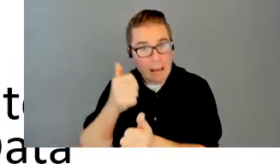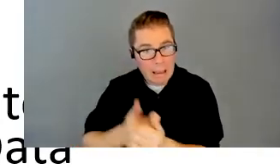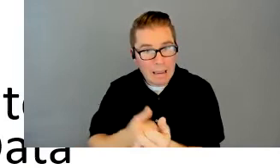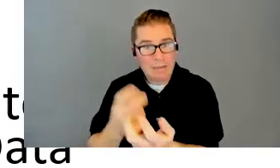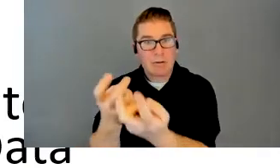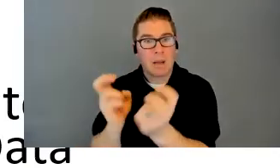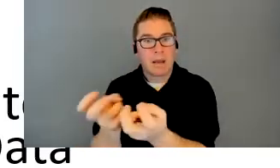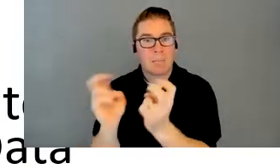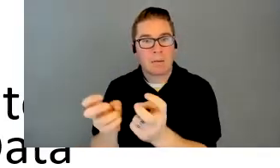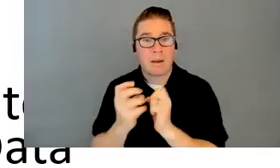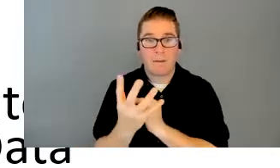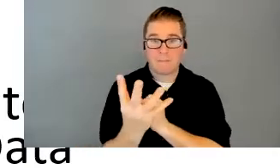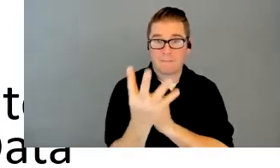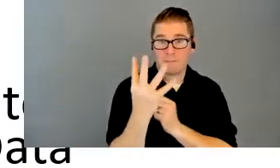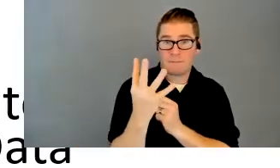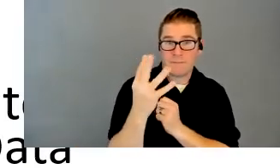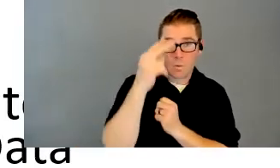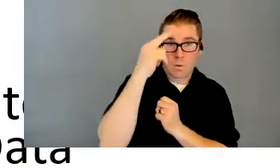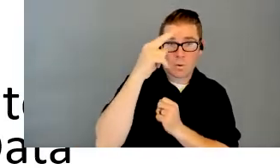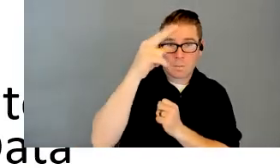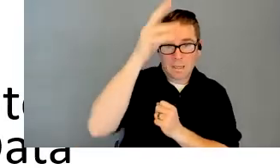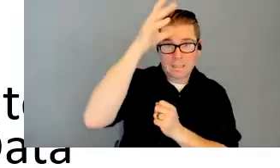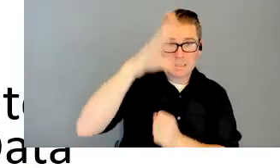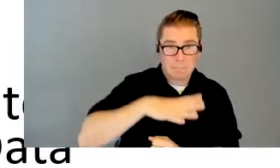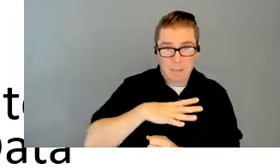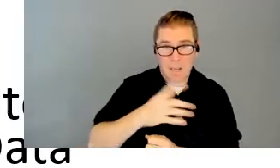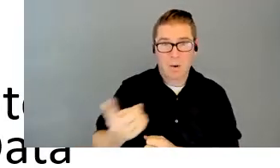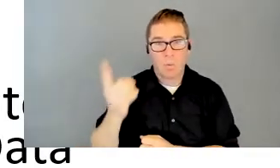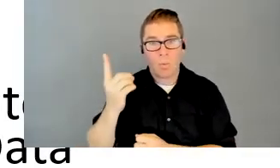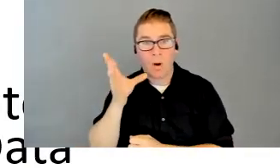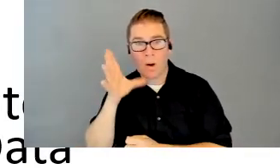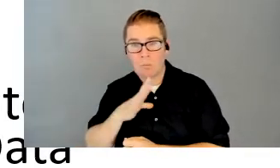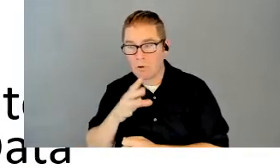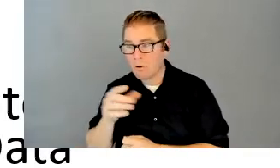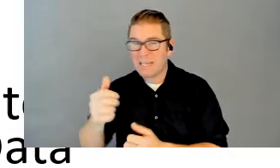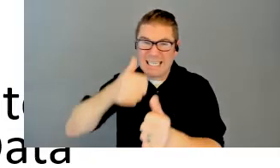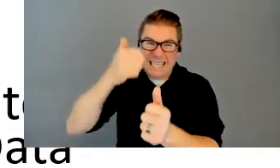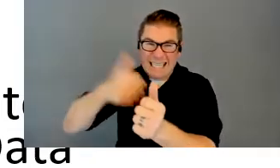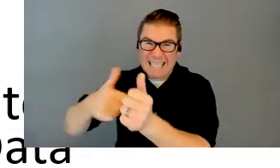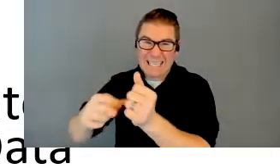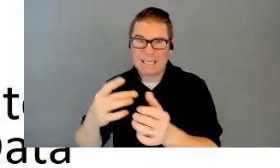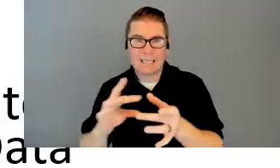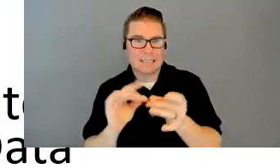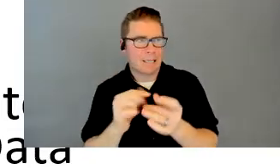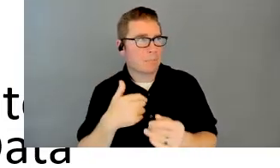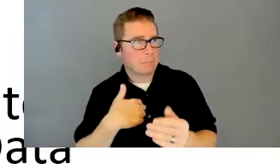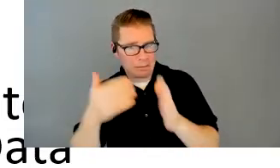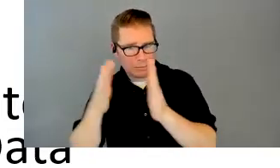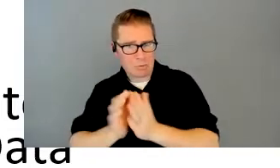each one of them said they will never ask for help. Never. And they said it would probably take about seven or eight times